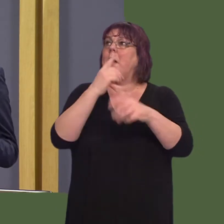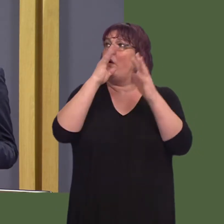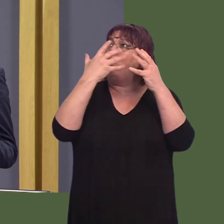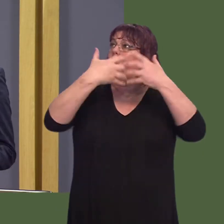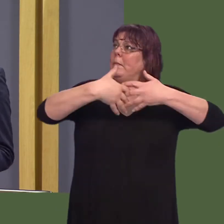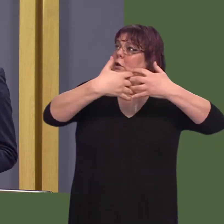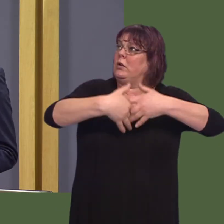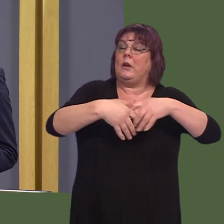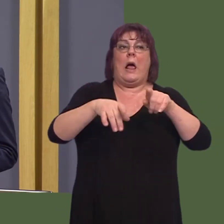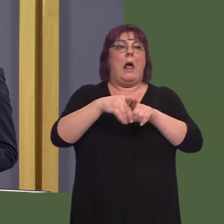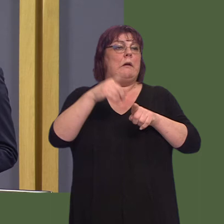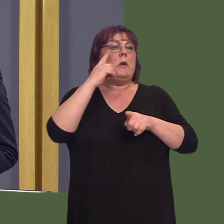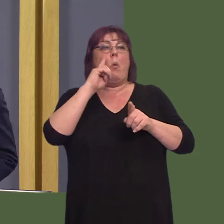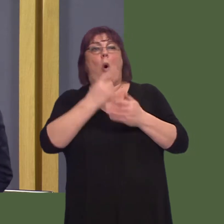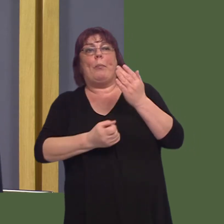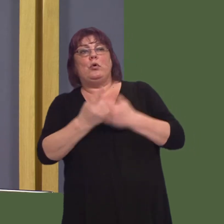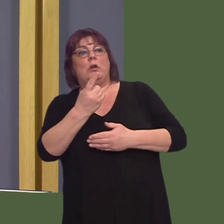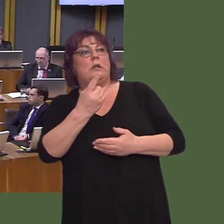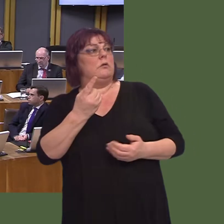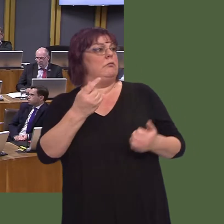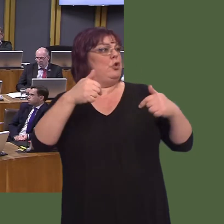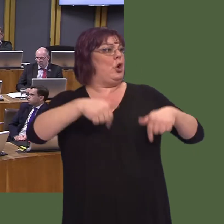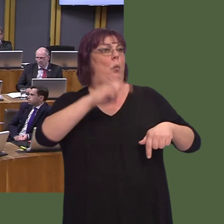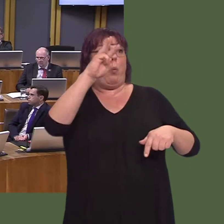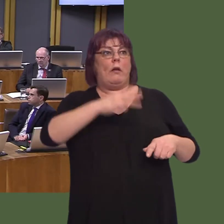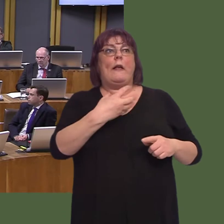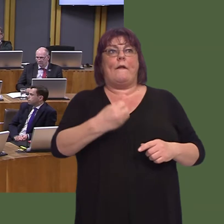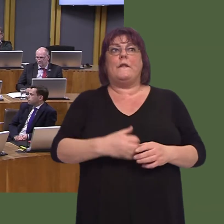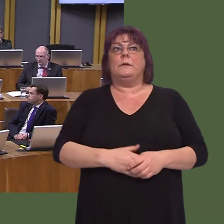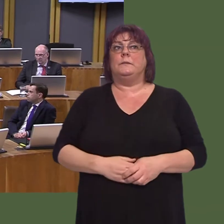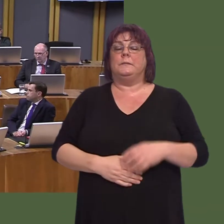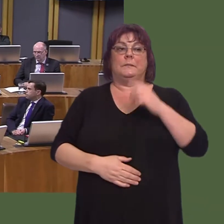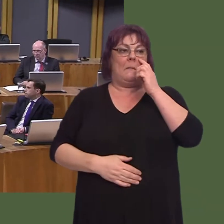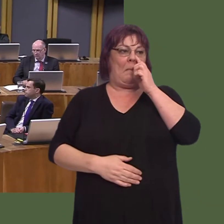and also explore the opportunities for Wales? Carwyn Jones AM: Yes, it's a tricky one isn't it?